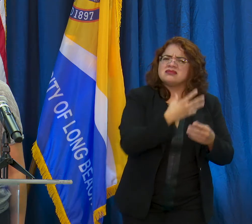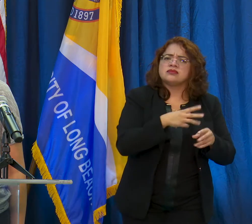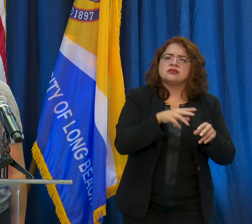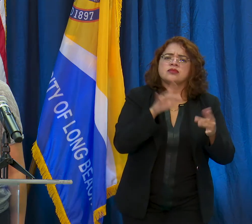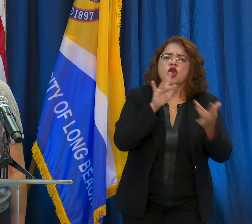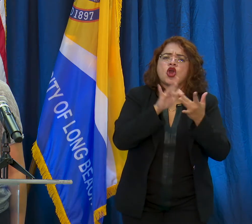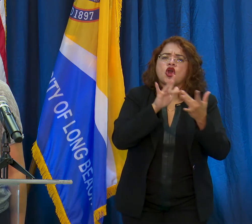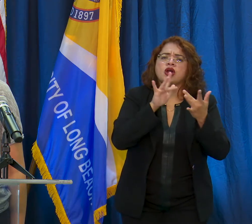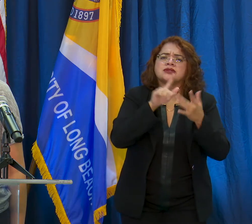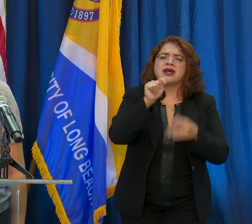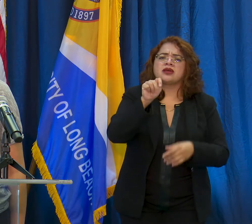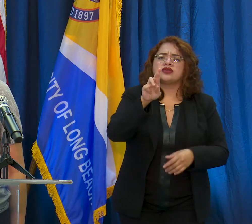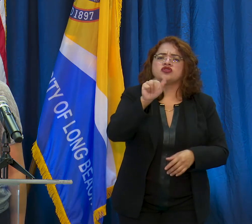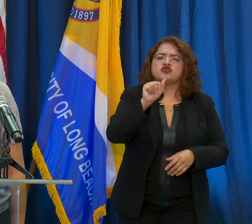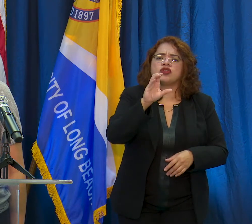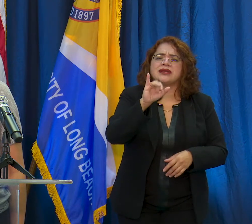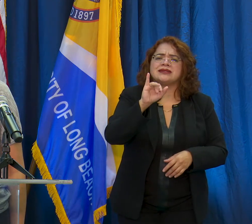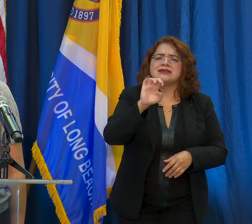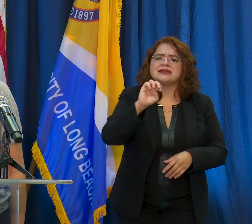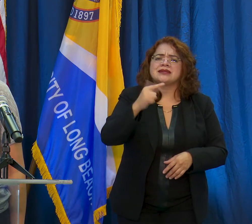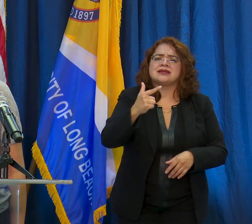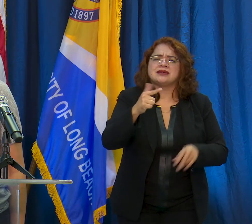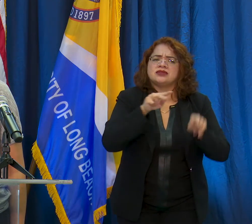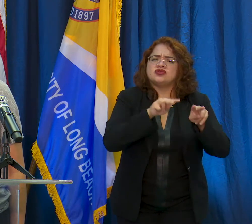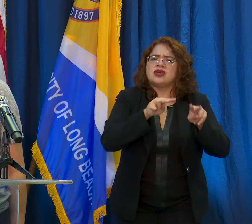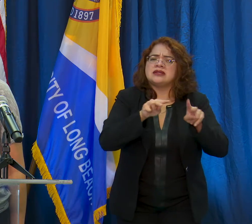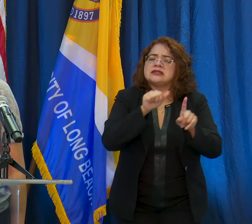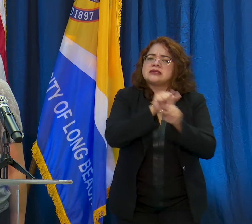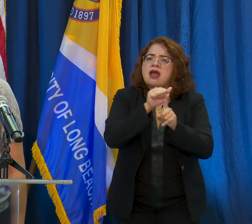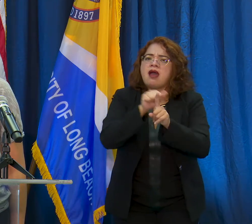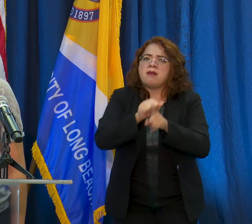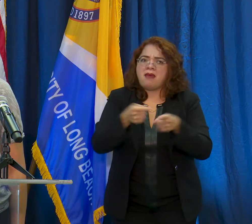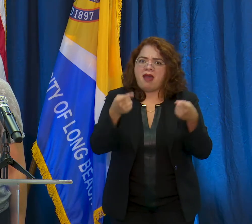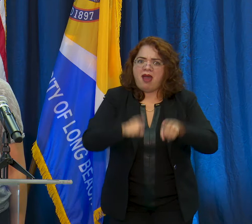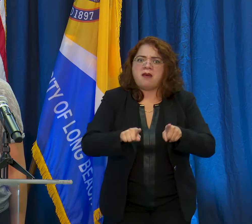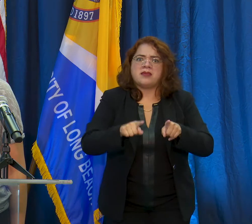are taking place across the region. There's no question